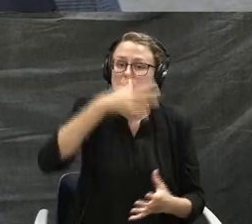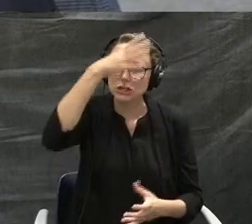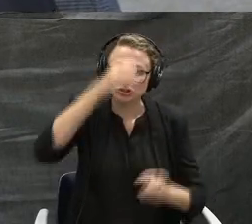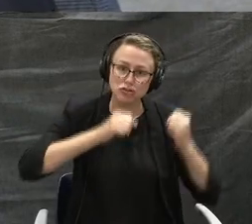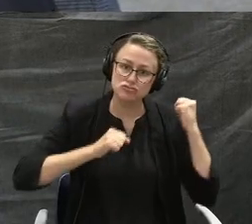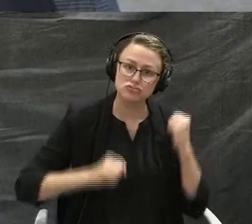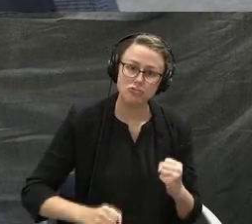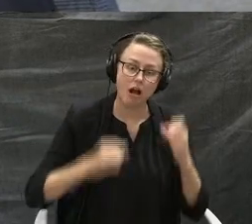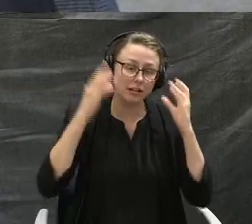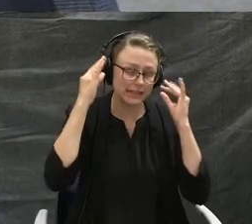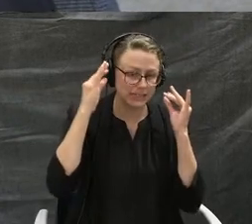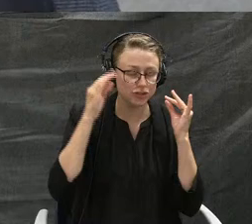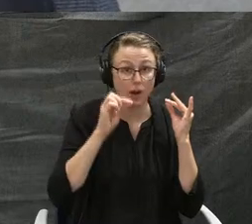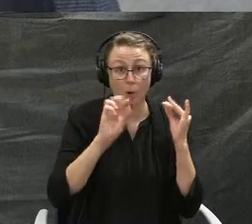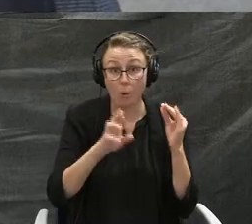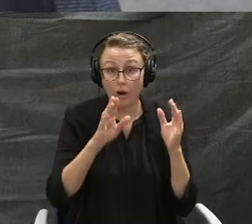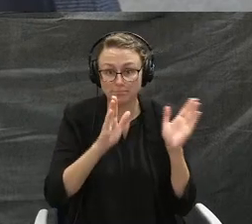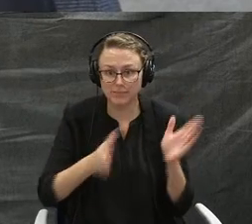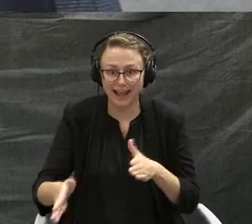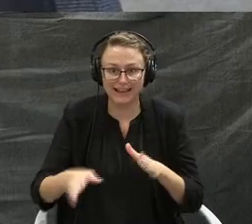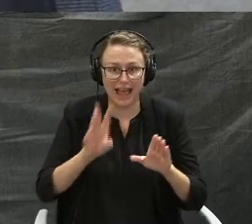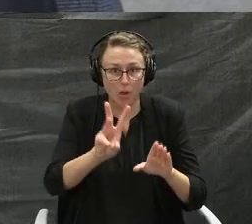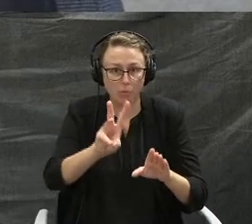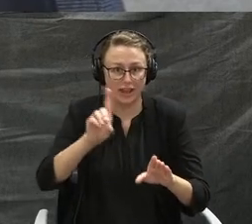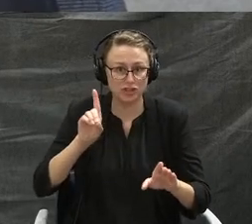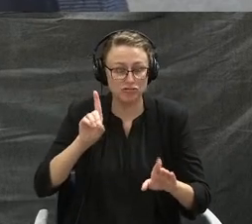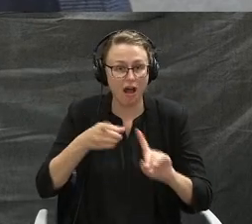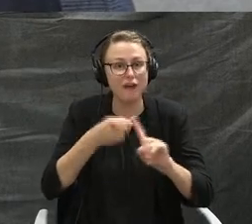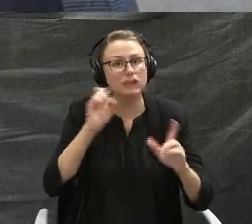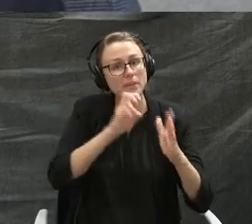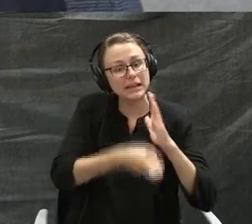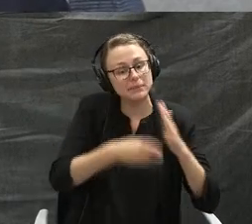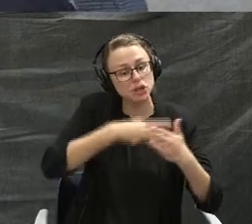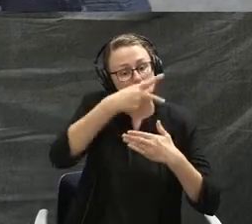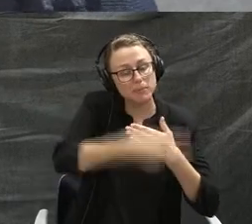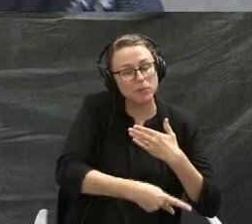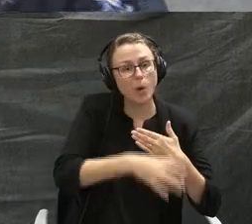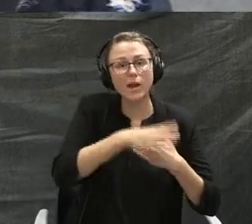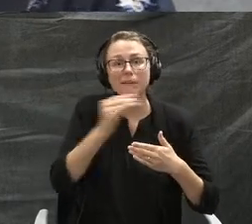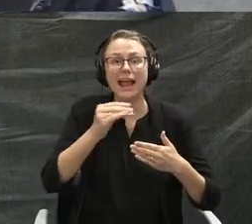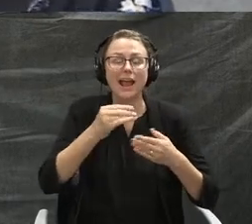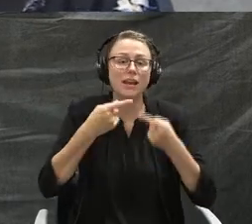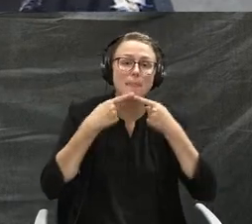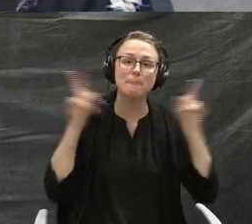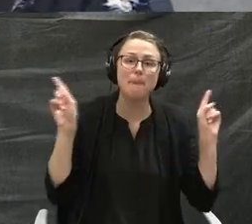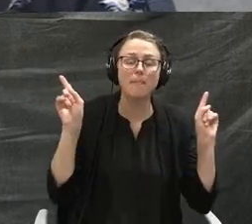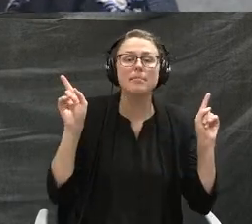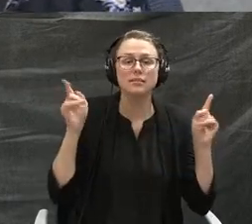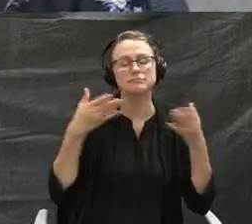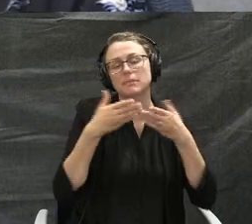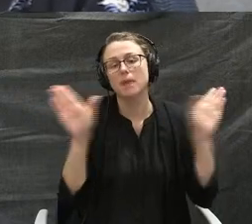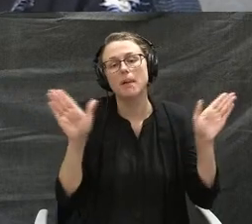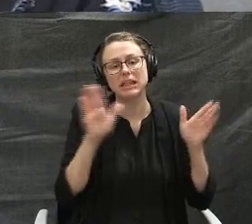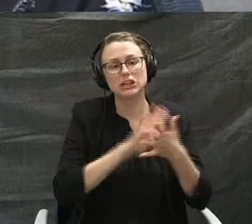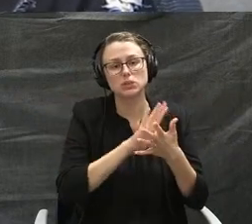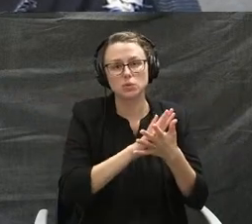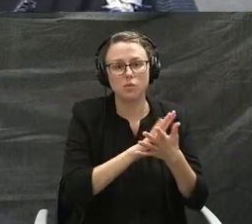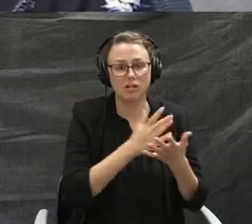on withdrawing their kids from immersion programs. An public school enrollment. Can the board provide any certainty on in